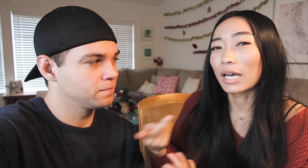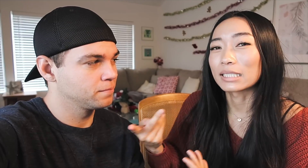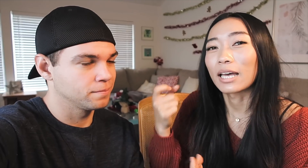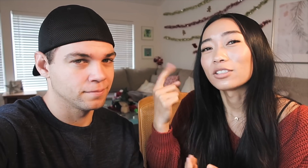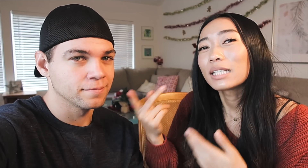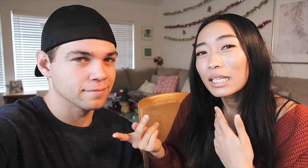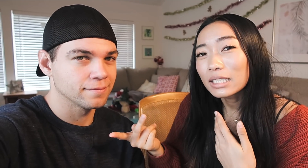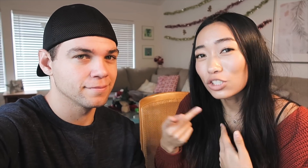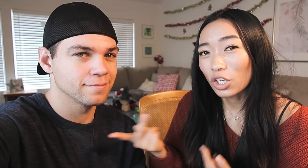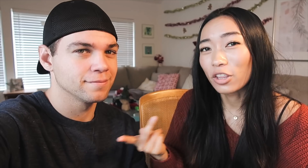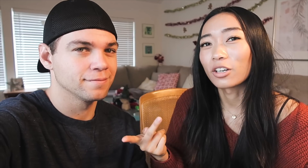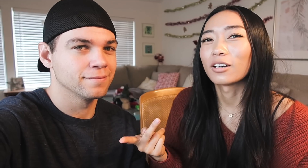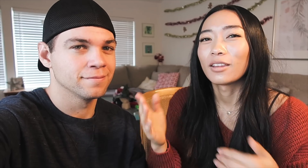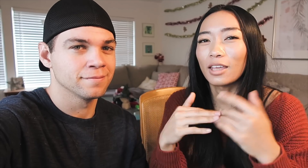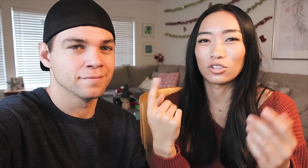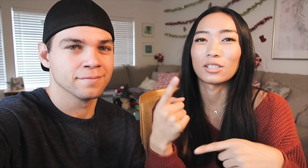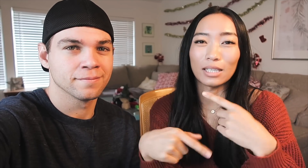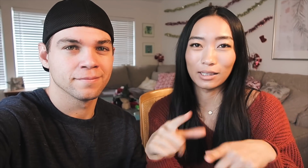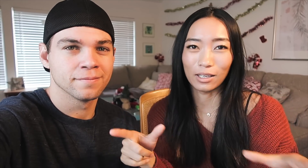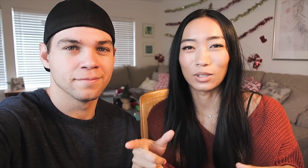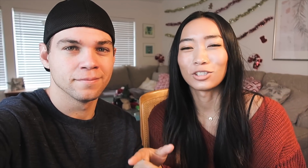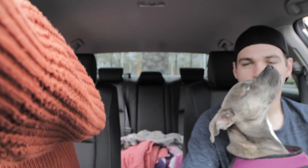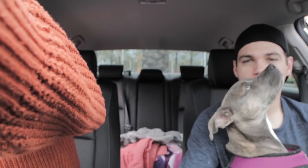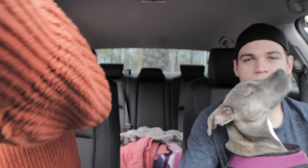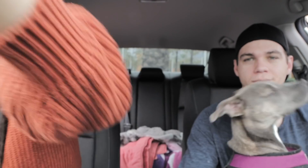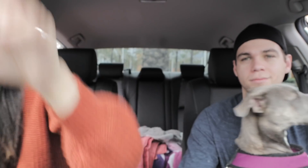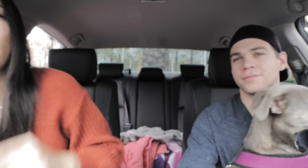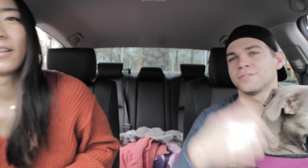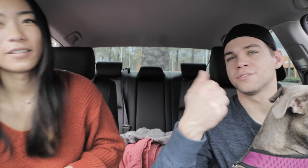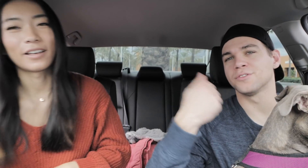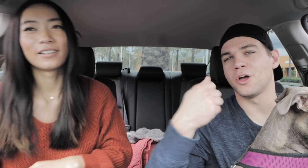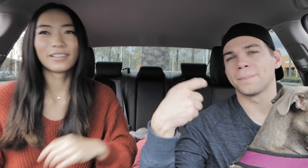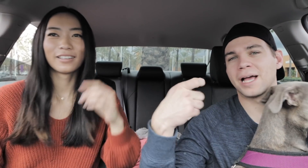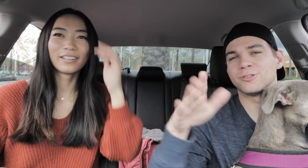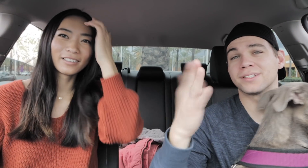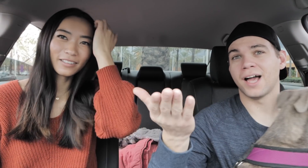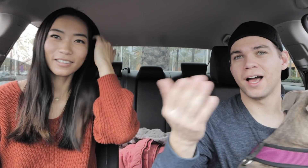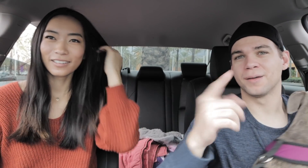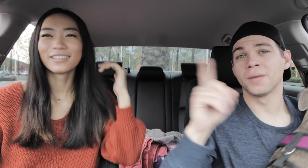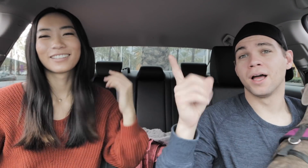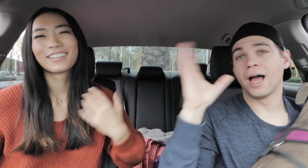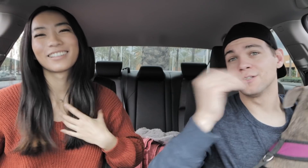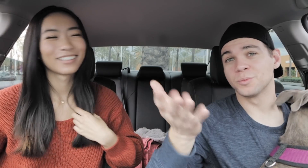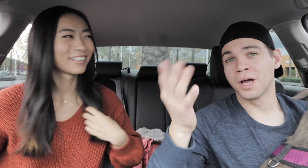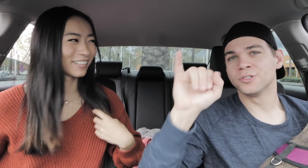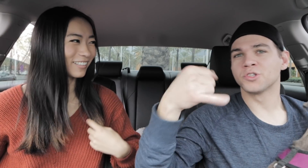for us to understand each other than just sign language Car battery died but guess what